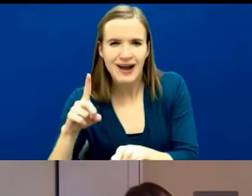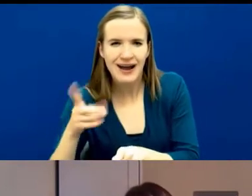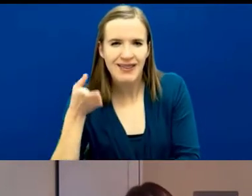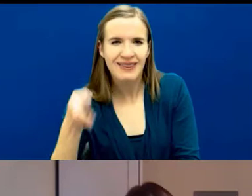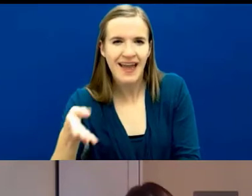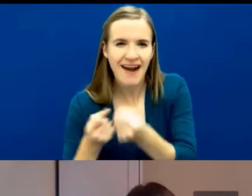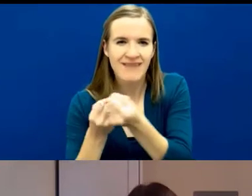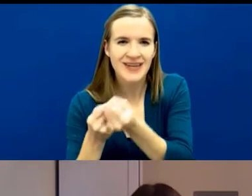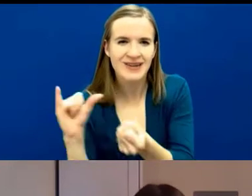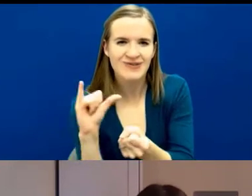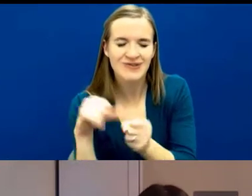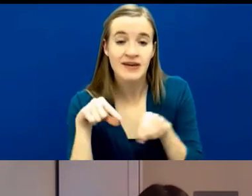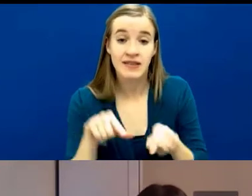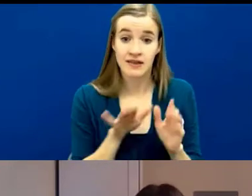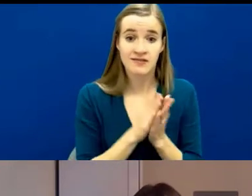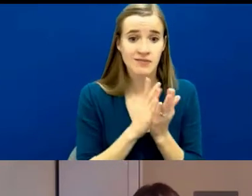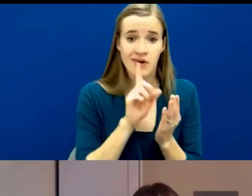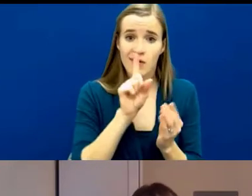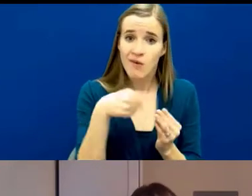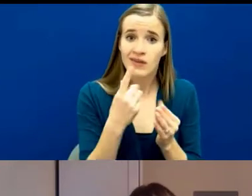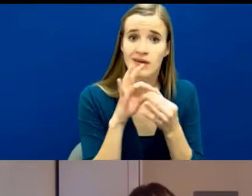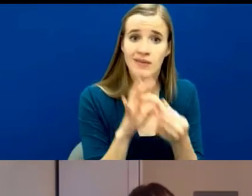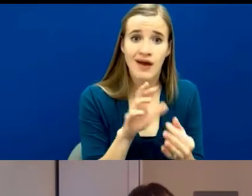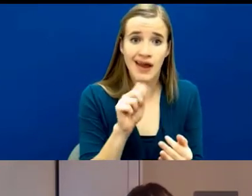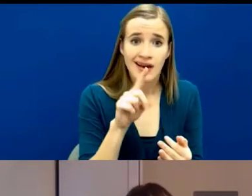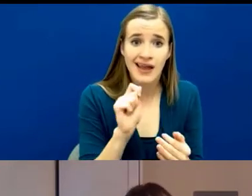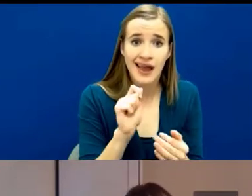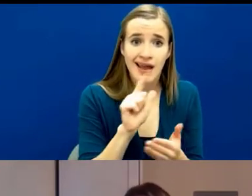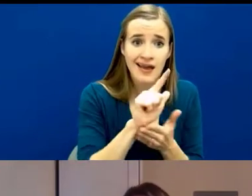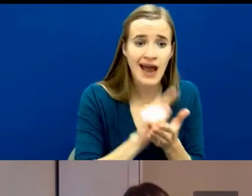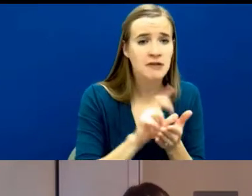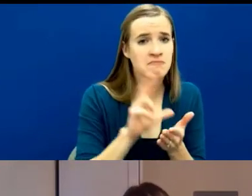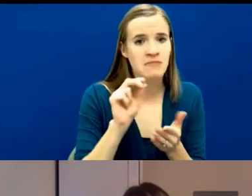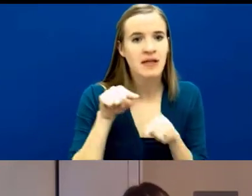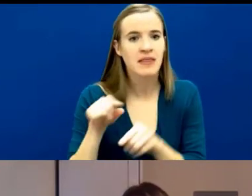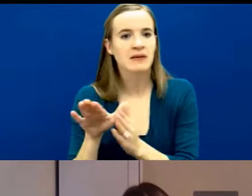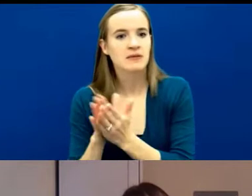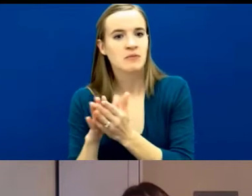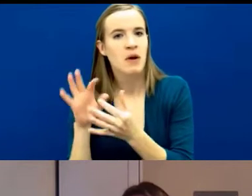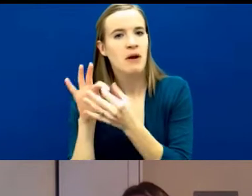with Disability Act, but more broadly about how children can take action and,